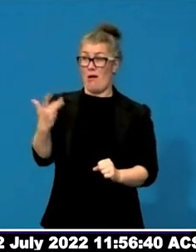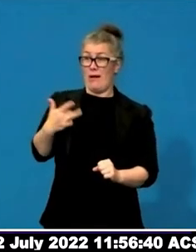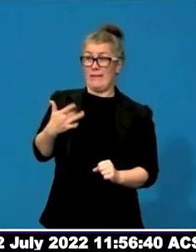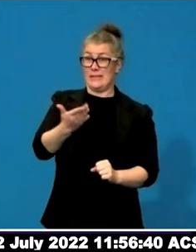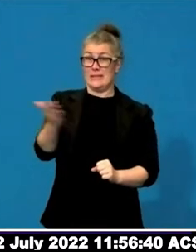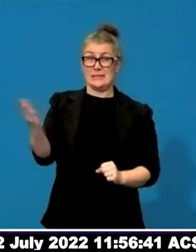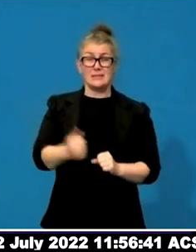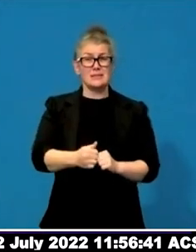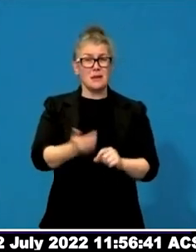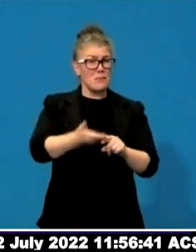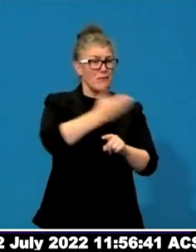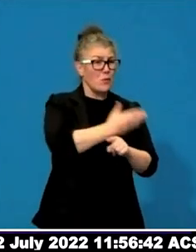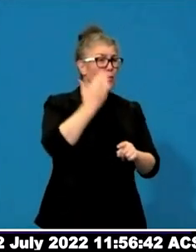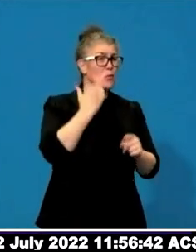or if she doesn't have access to the scooter